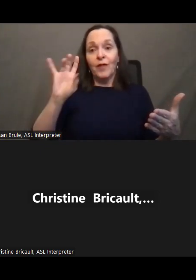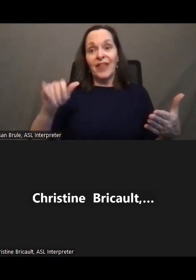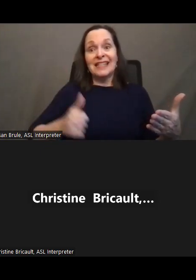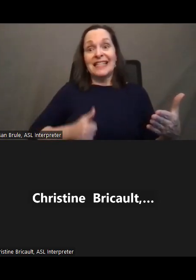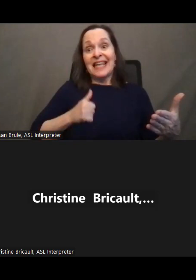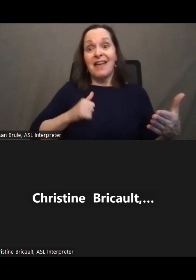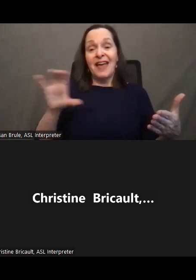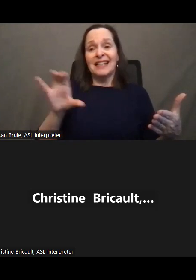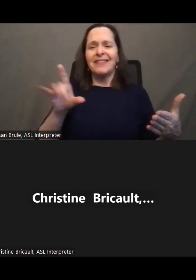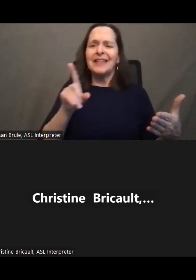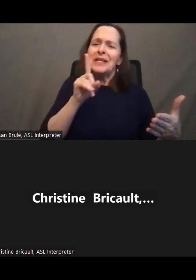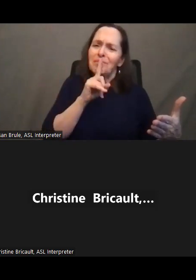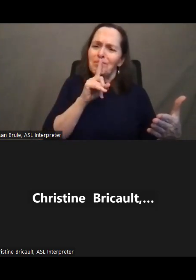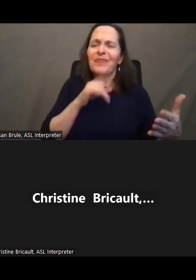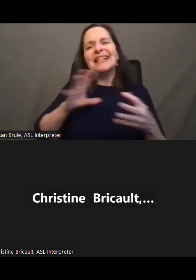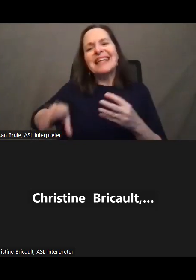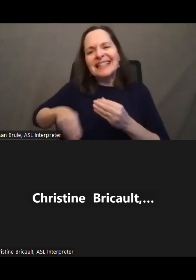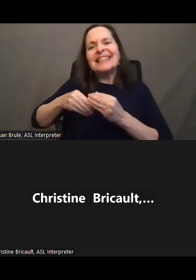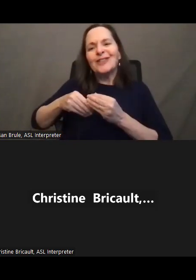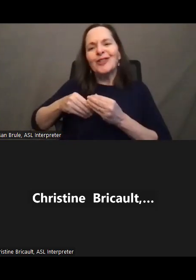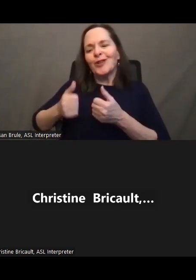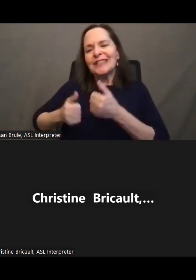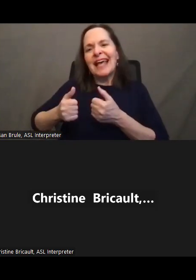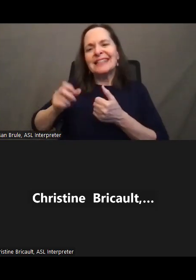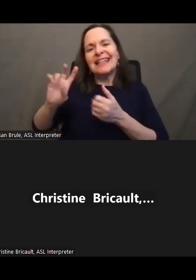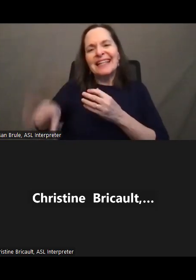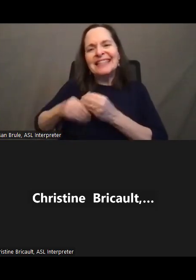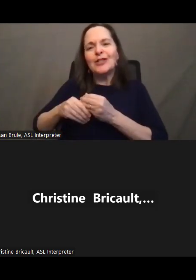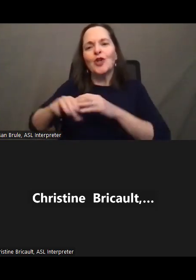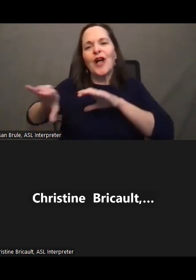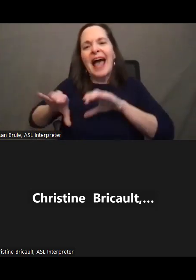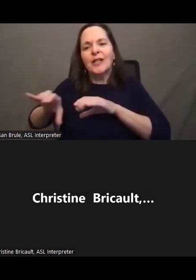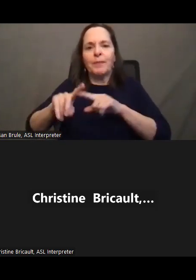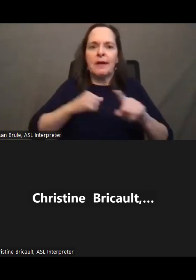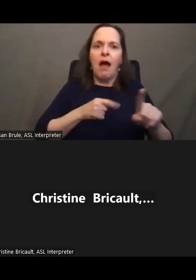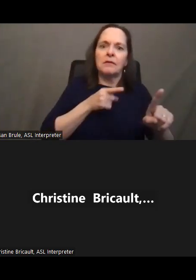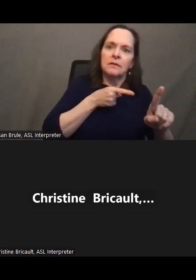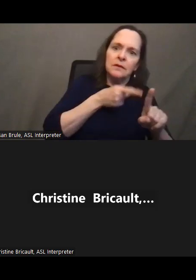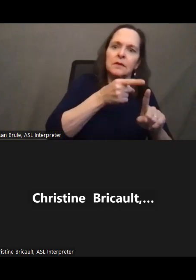A person is also going to be protected under the ADA from discrimination